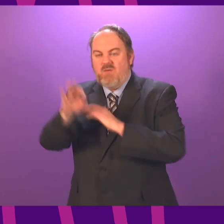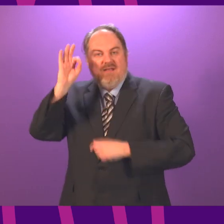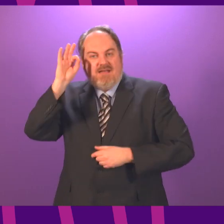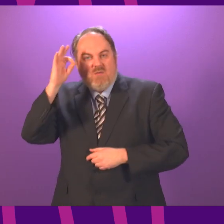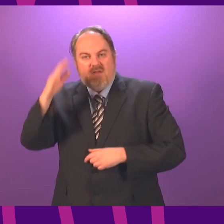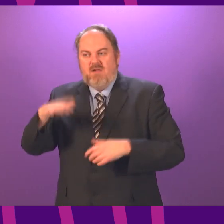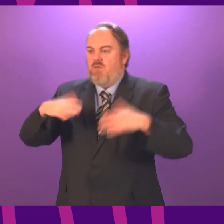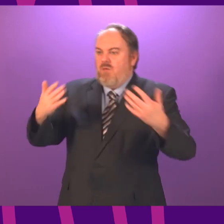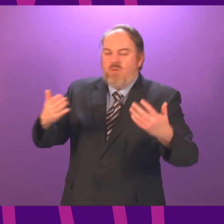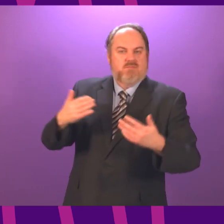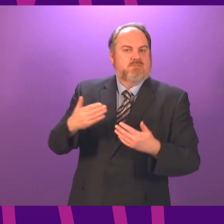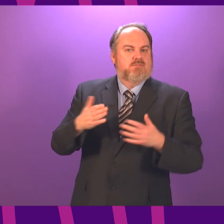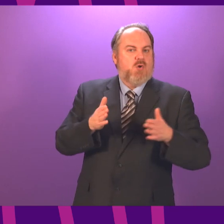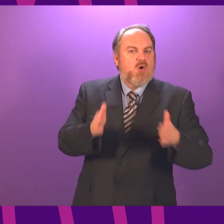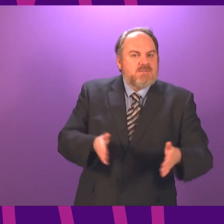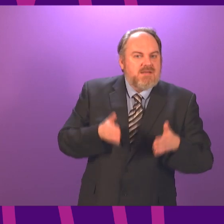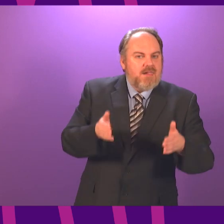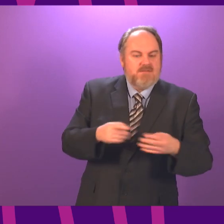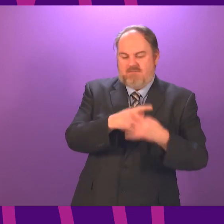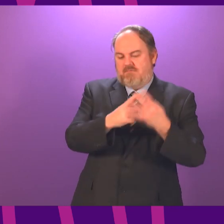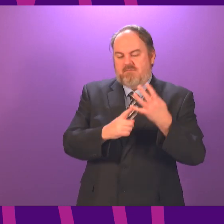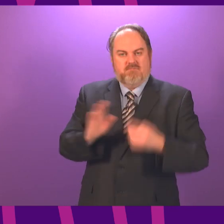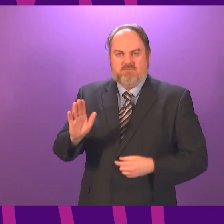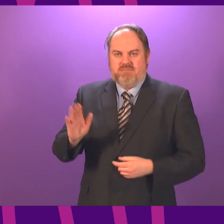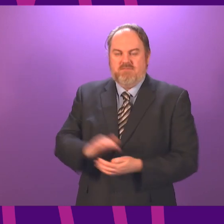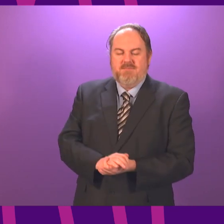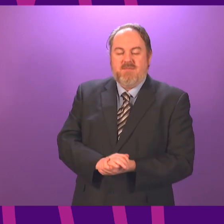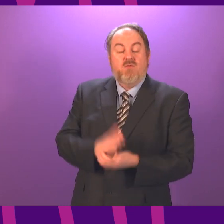in a preconceived idea of what people mean when they talk about vaccine passports or